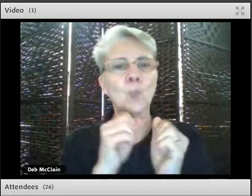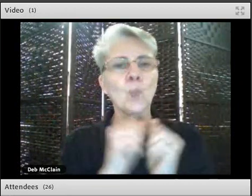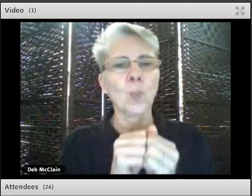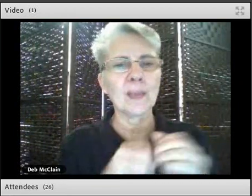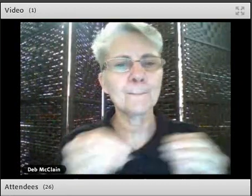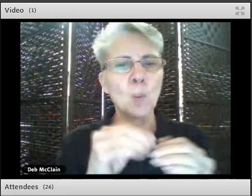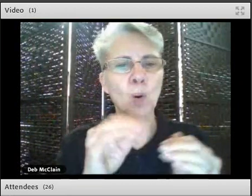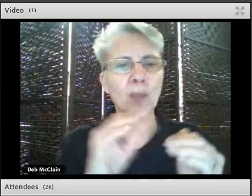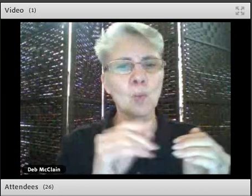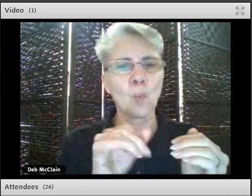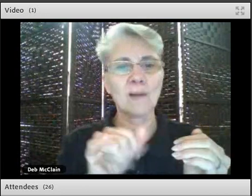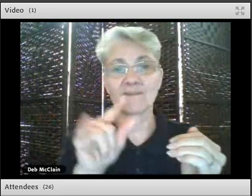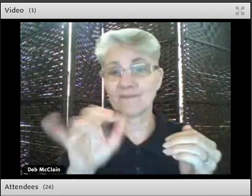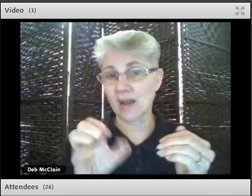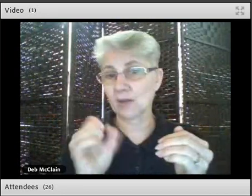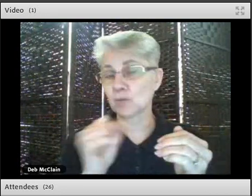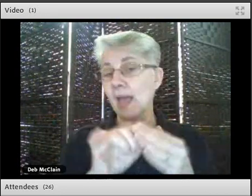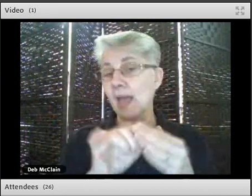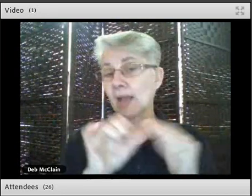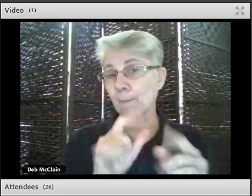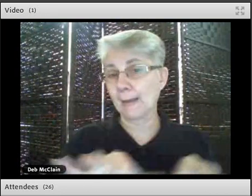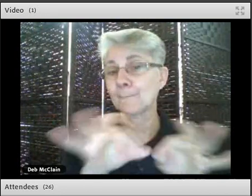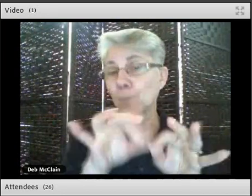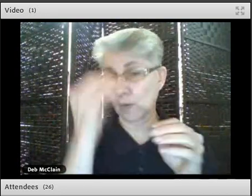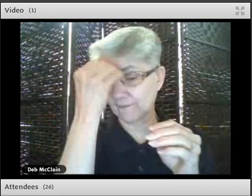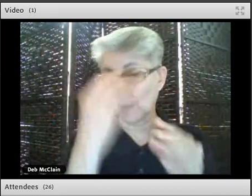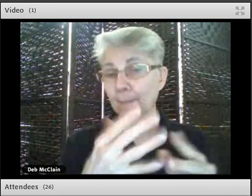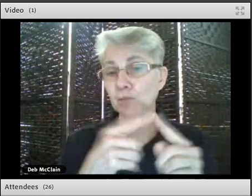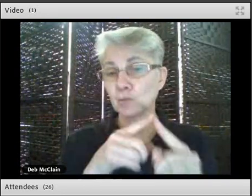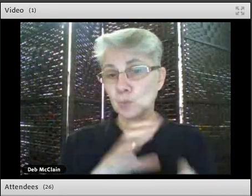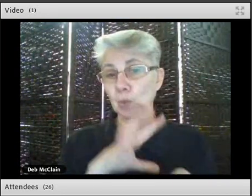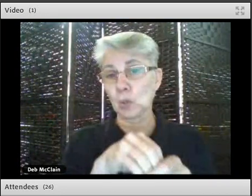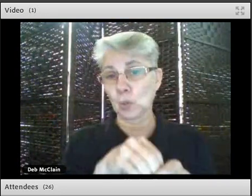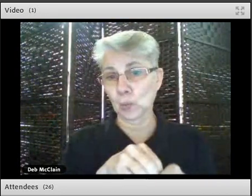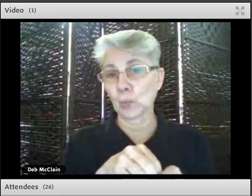I had a long conversation with Jay Weitz at OCLC,